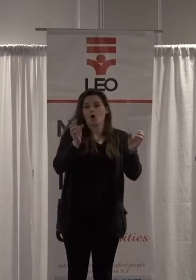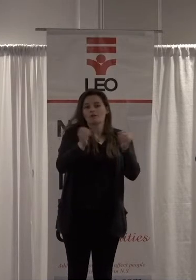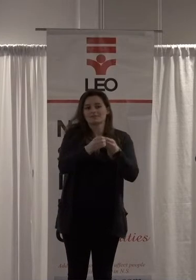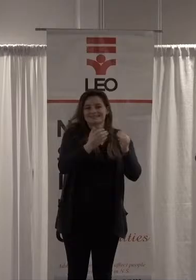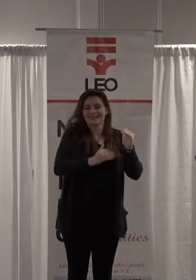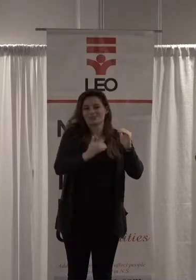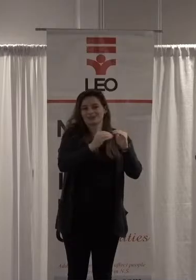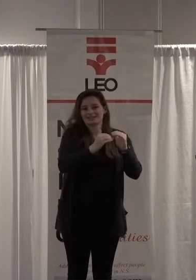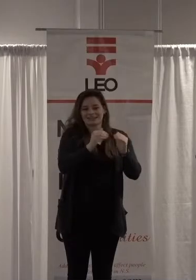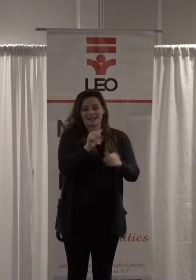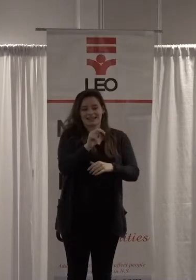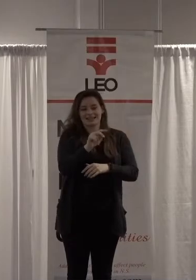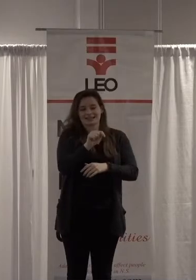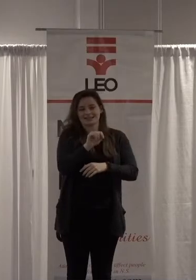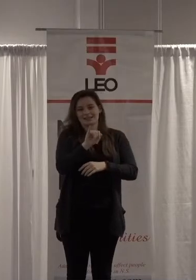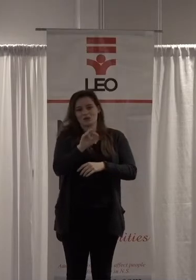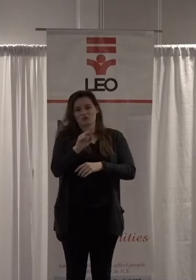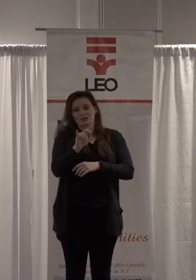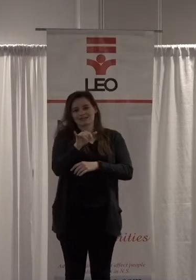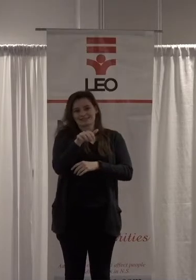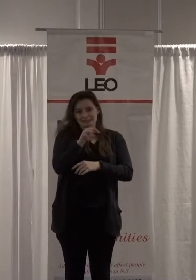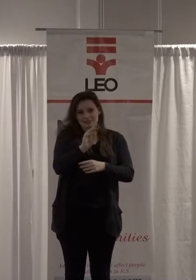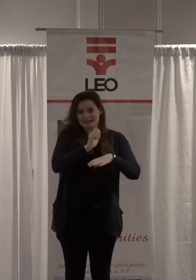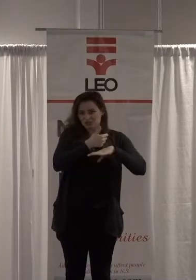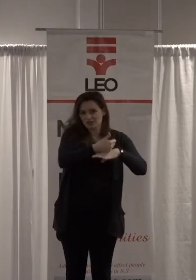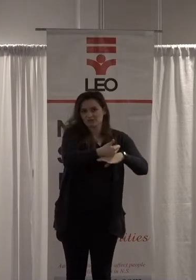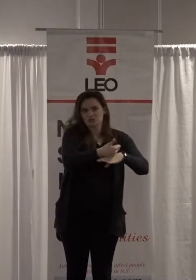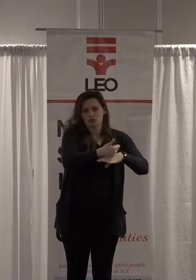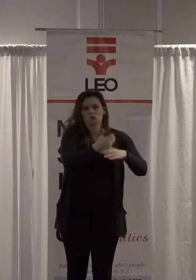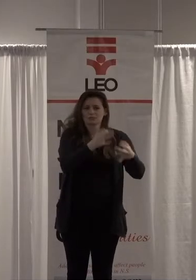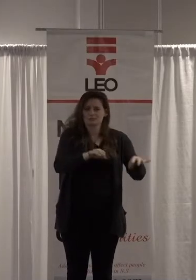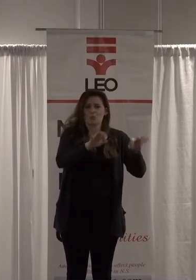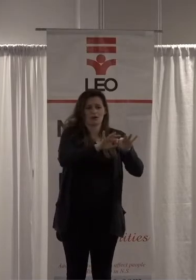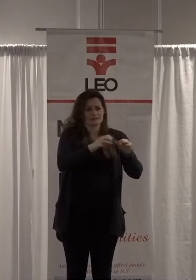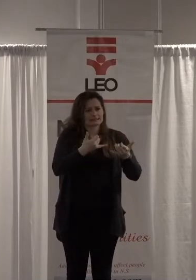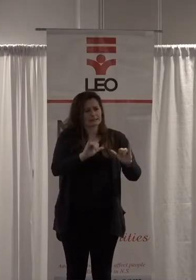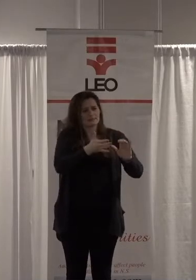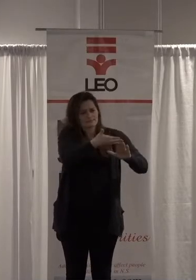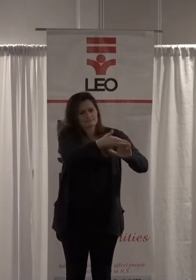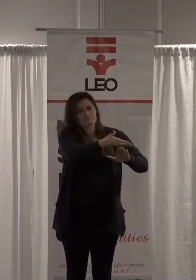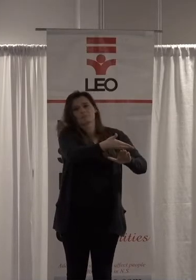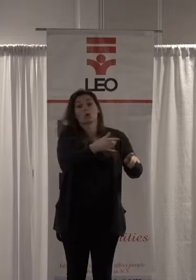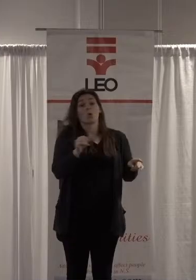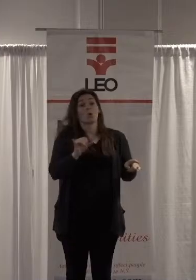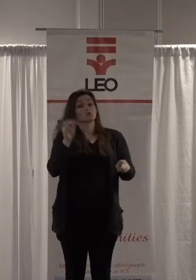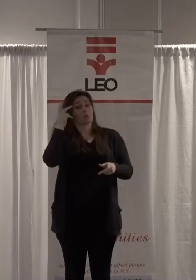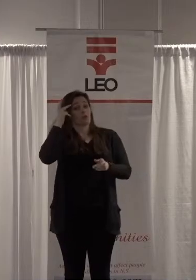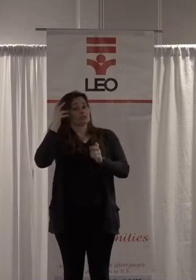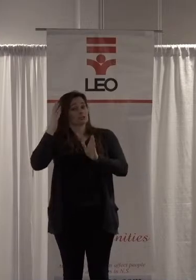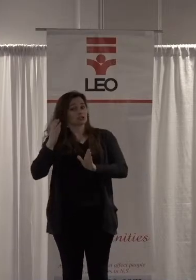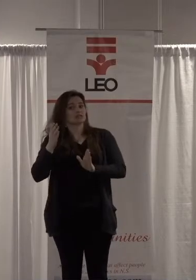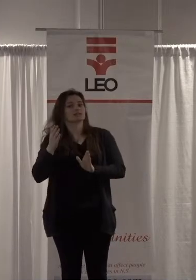IN OUR PROVINCE AND THAT'S WHY WE AS POLITICIANS NEED TO BE CONTINUING TO BE HELD ACCOUNT